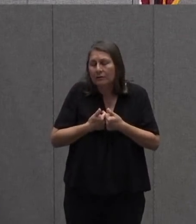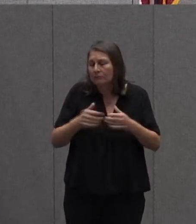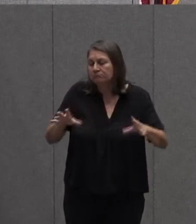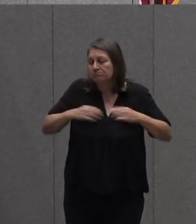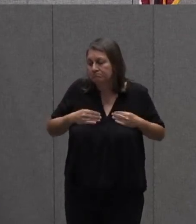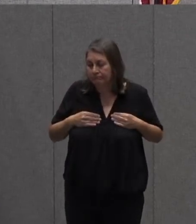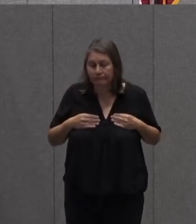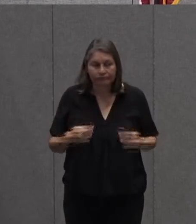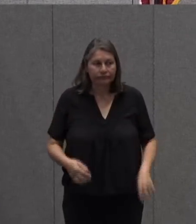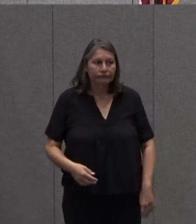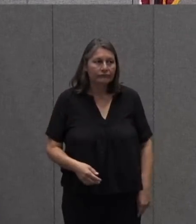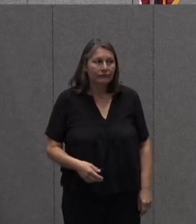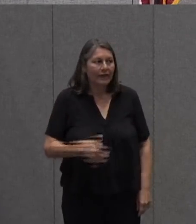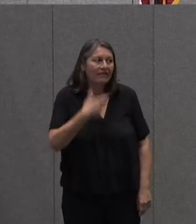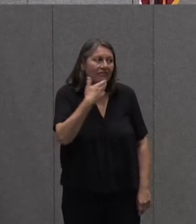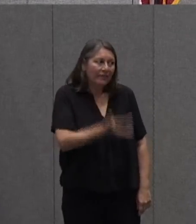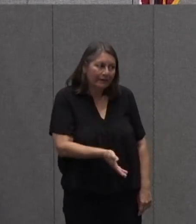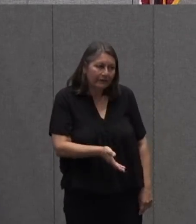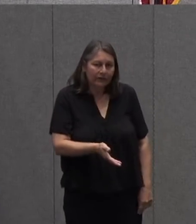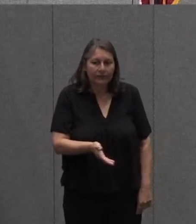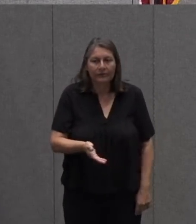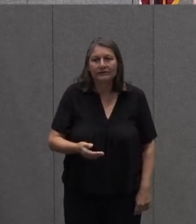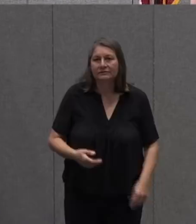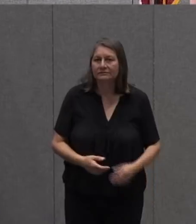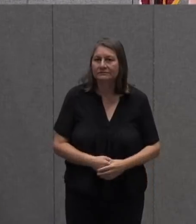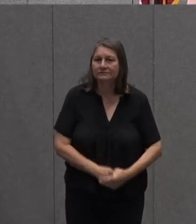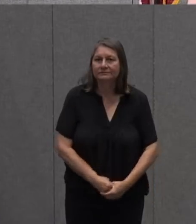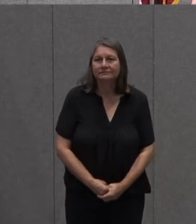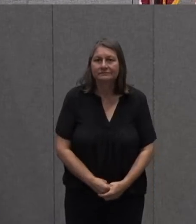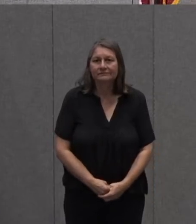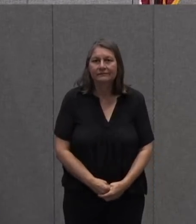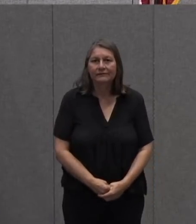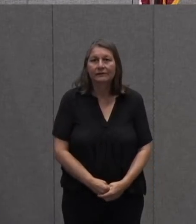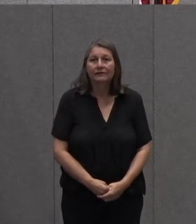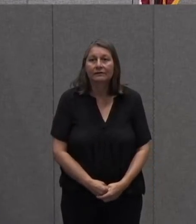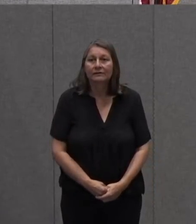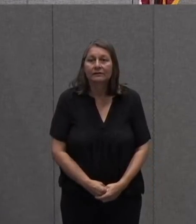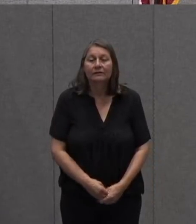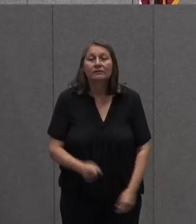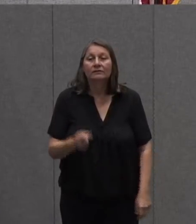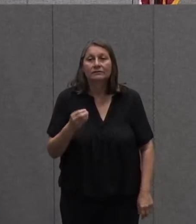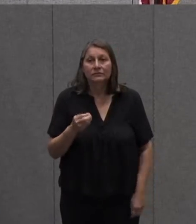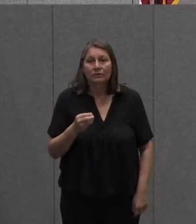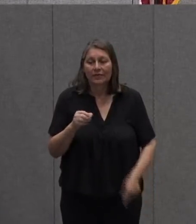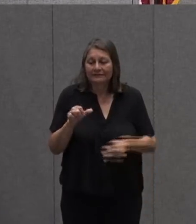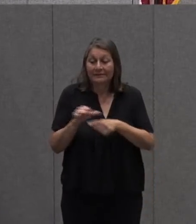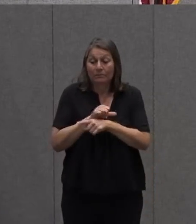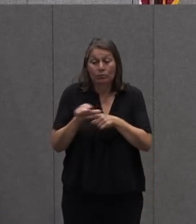you have to be generous and flexible. All right, so that was our practice round, just to show how it works.